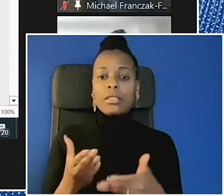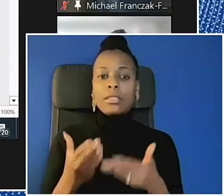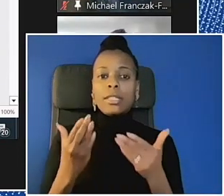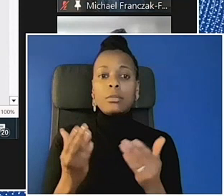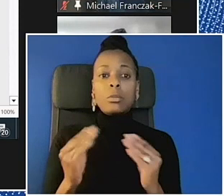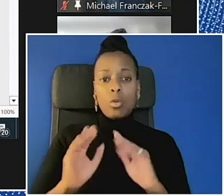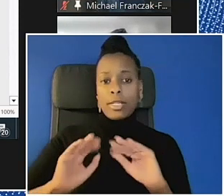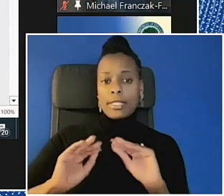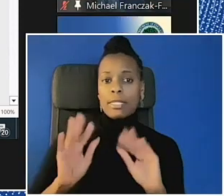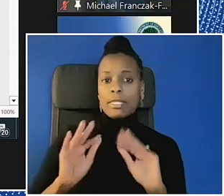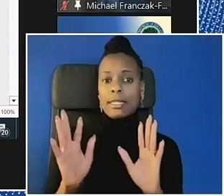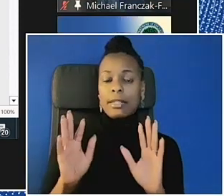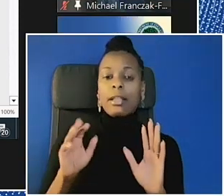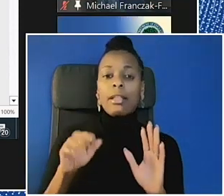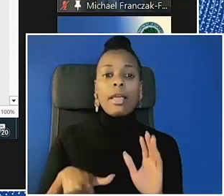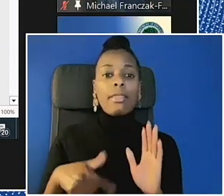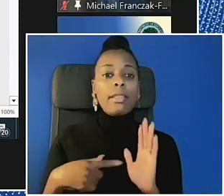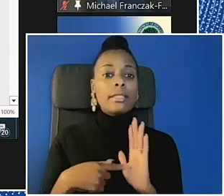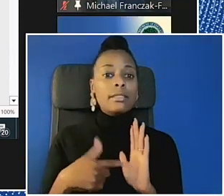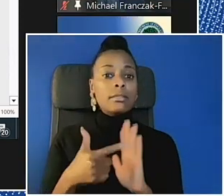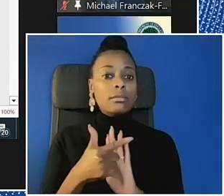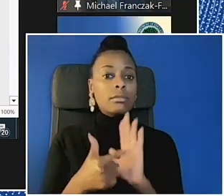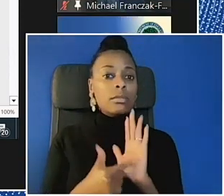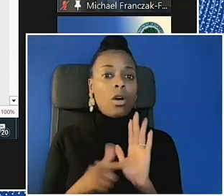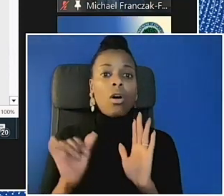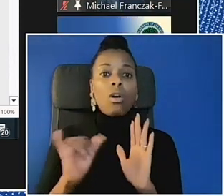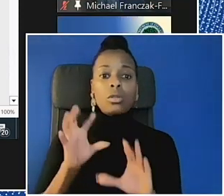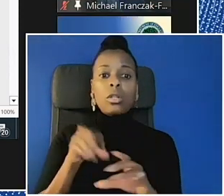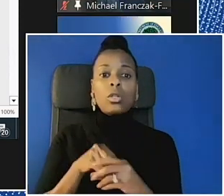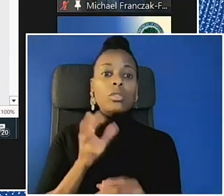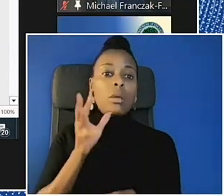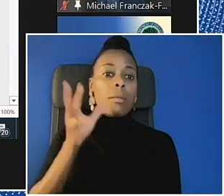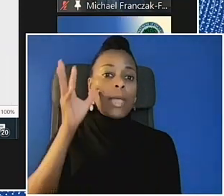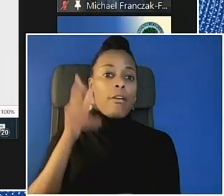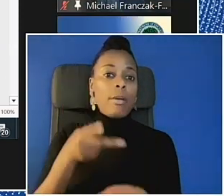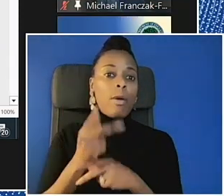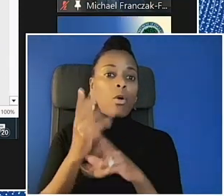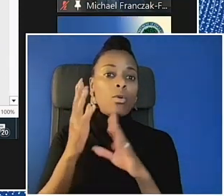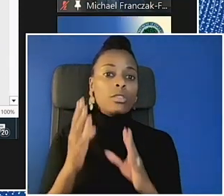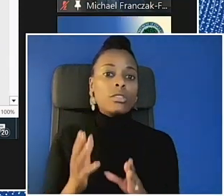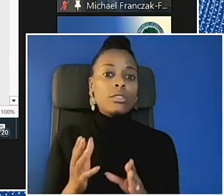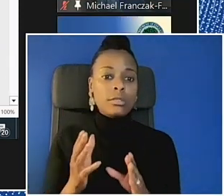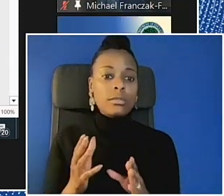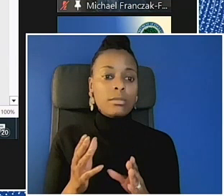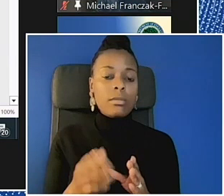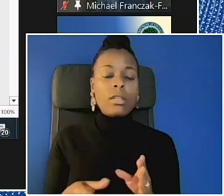provision also applies to parent borrowers, and for parent borrowers, the indicators of hardship may be related to